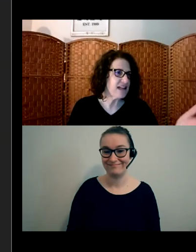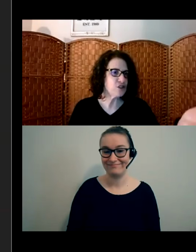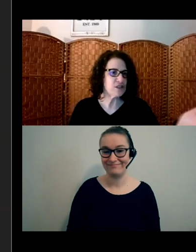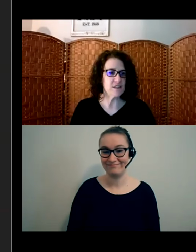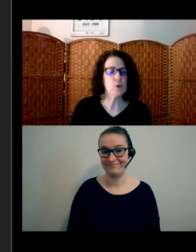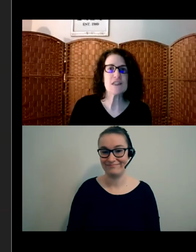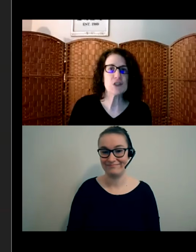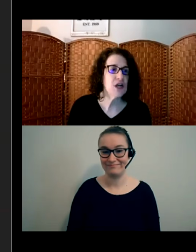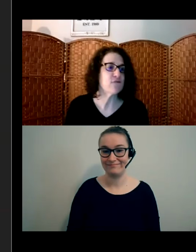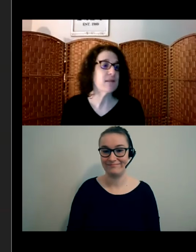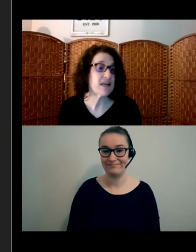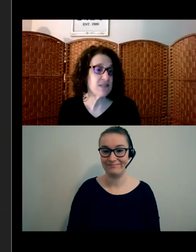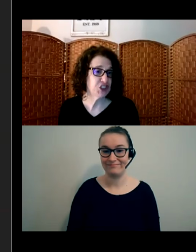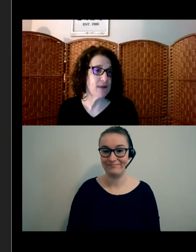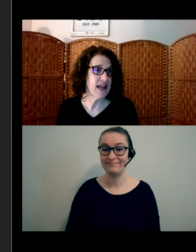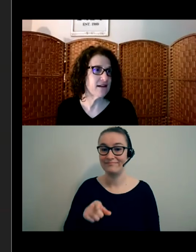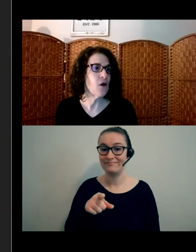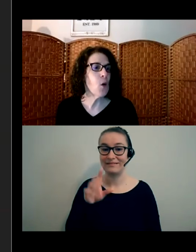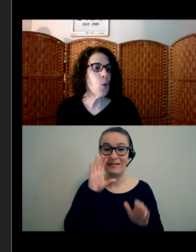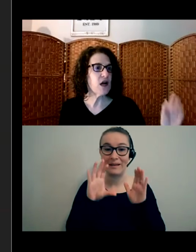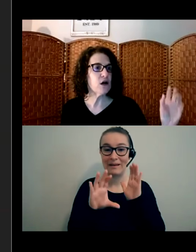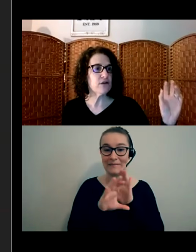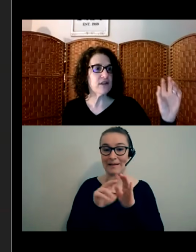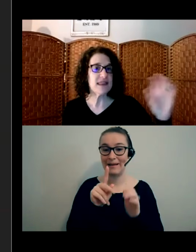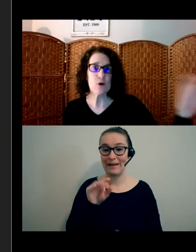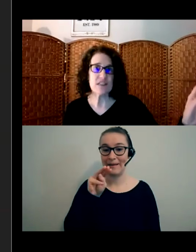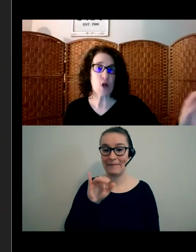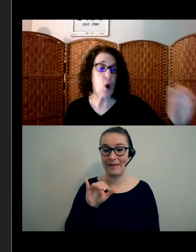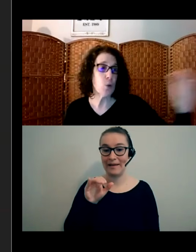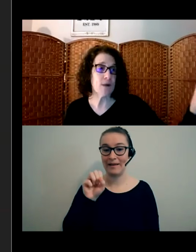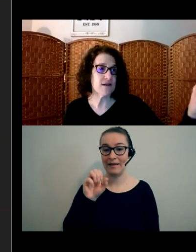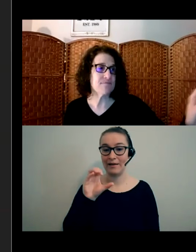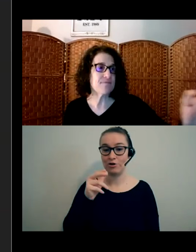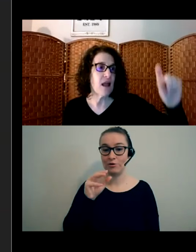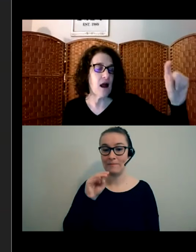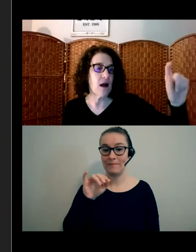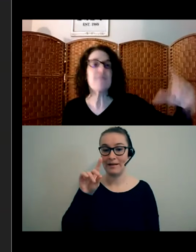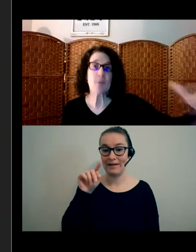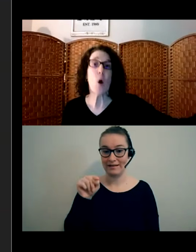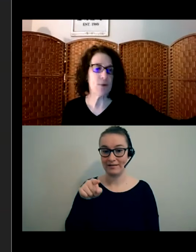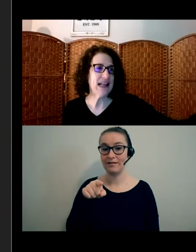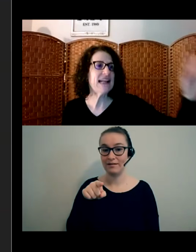Here's a screenshot from "Kimmy Schmidt," where the lyrics are open -- from the opening.